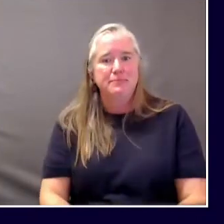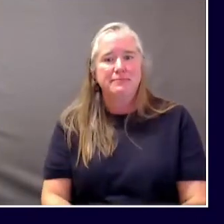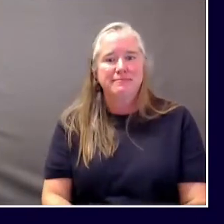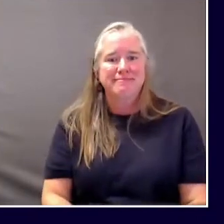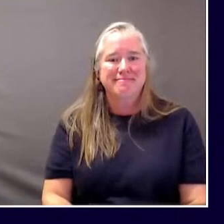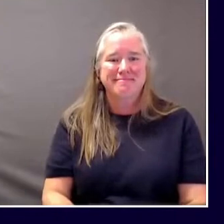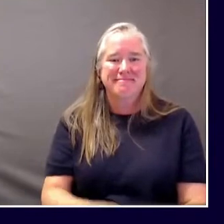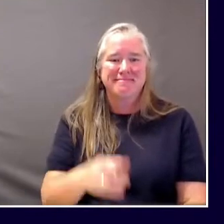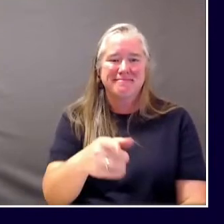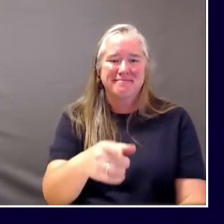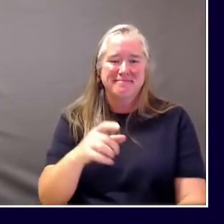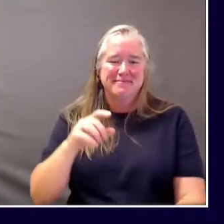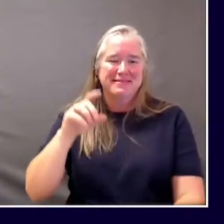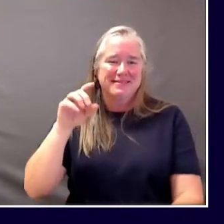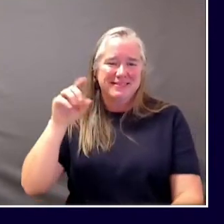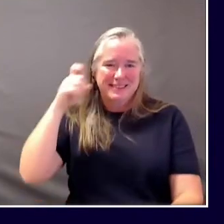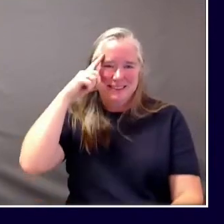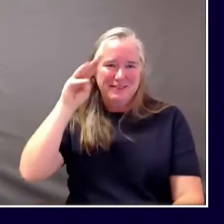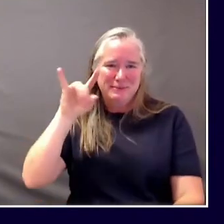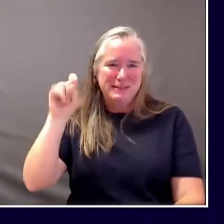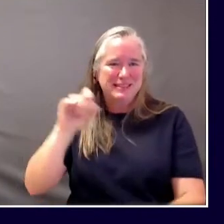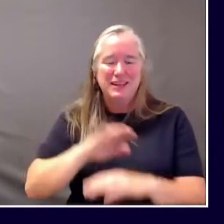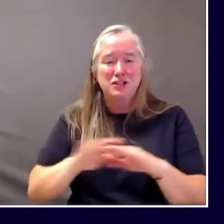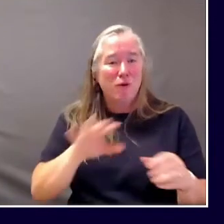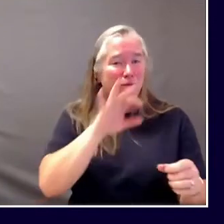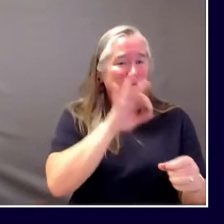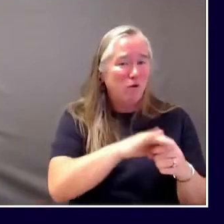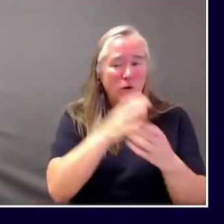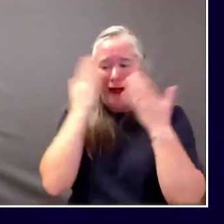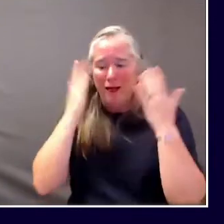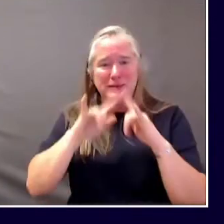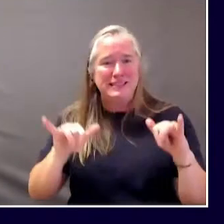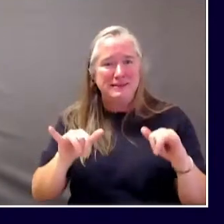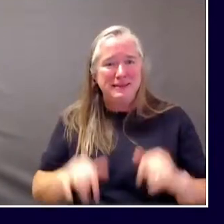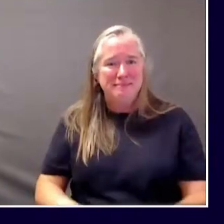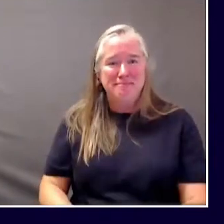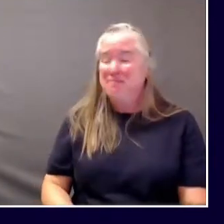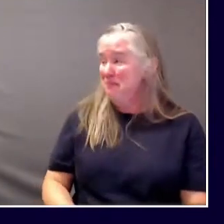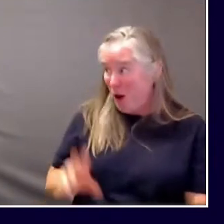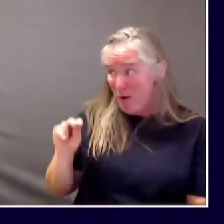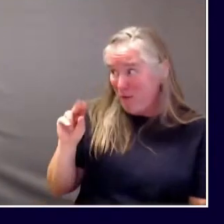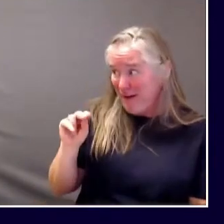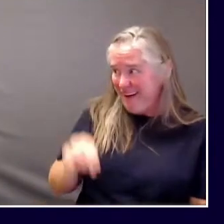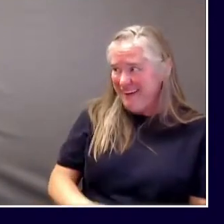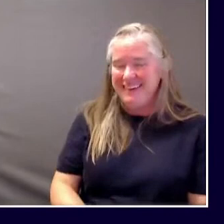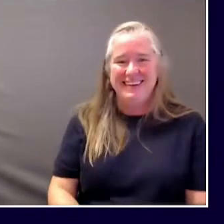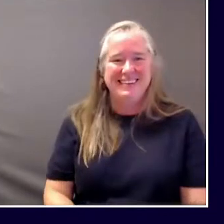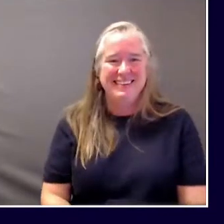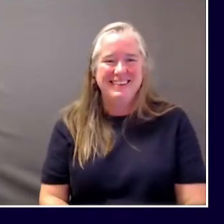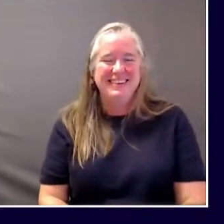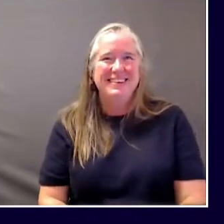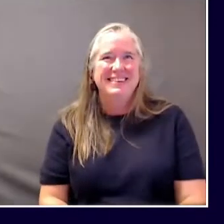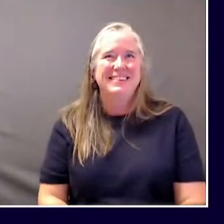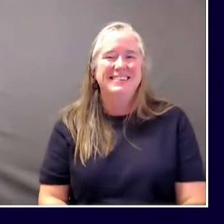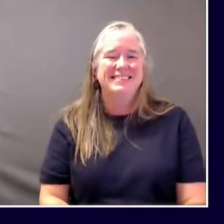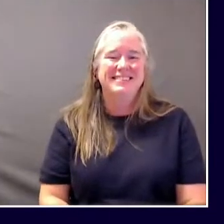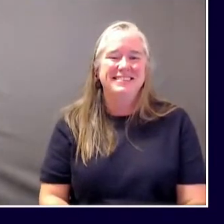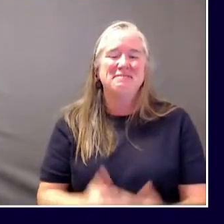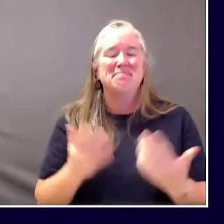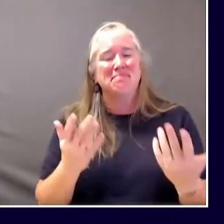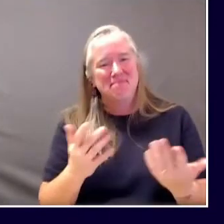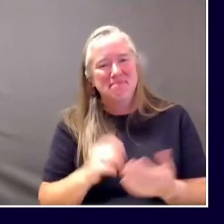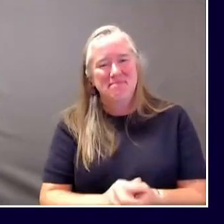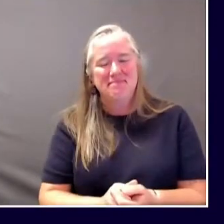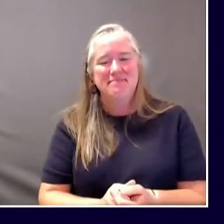all I can say